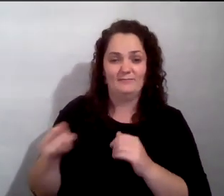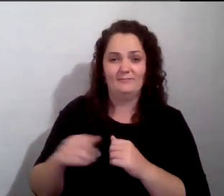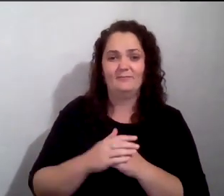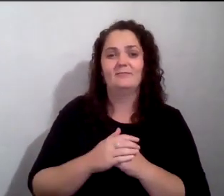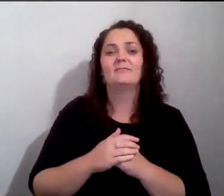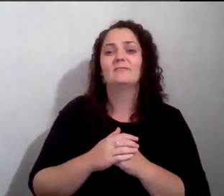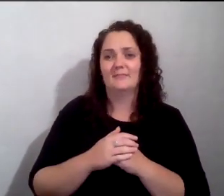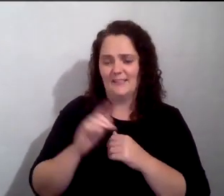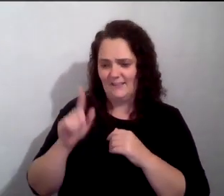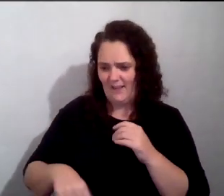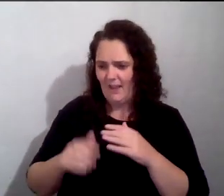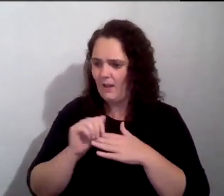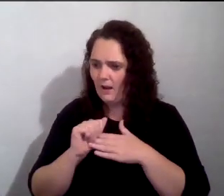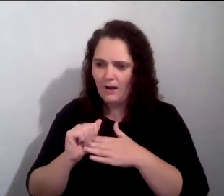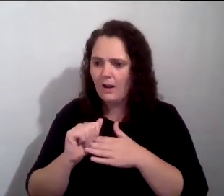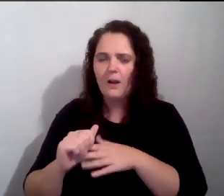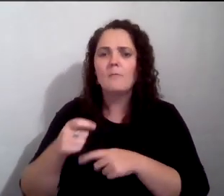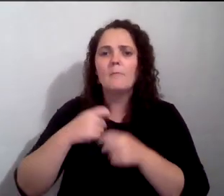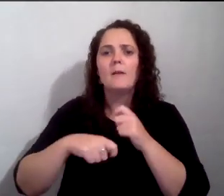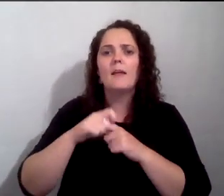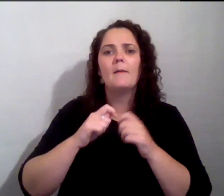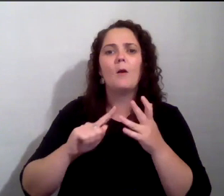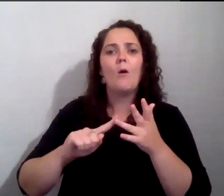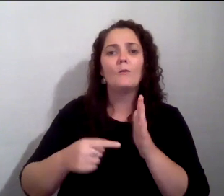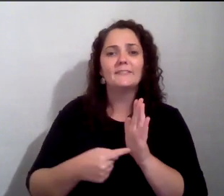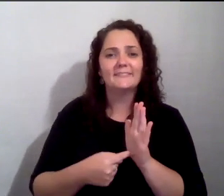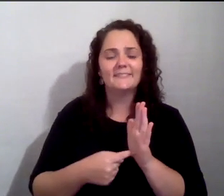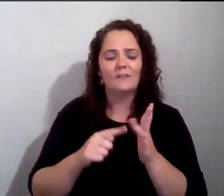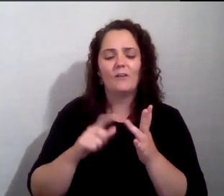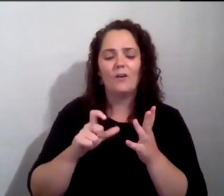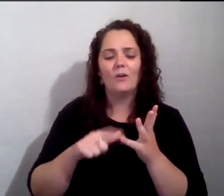occupational therapy which was then later formally instituted in 1955.